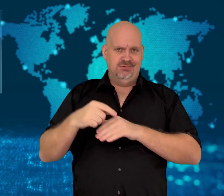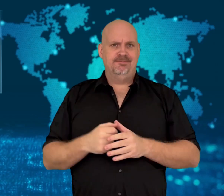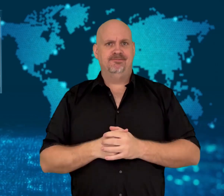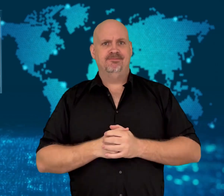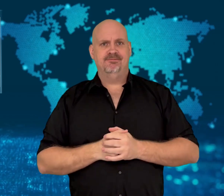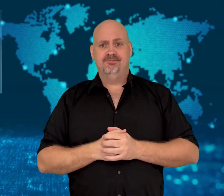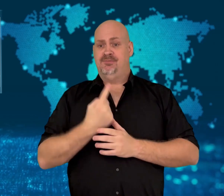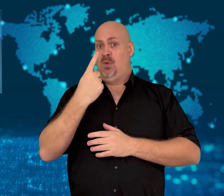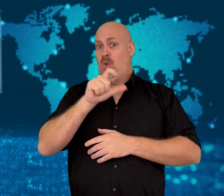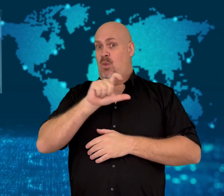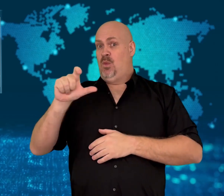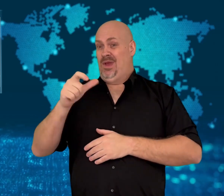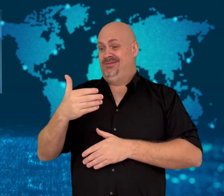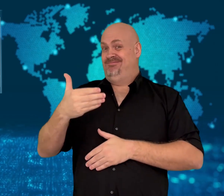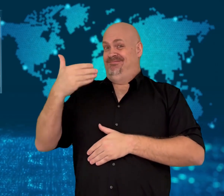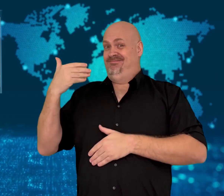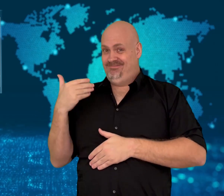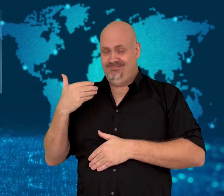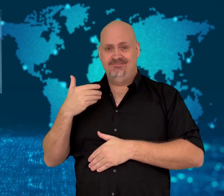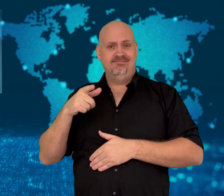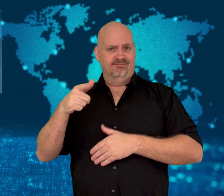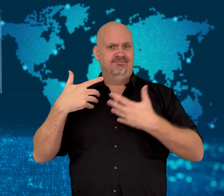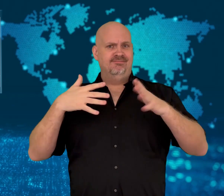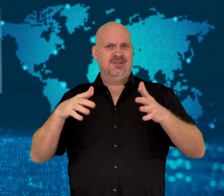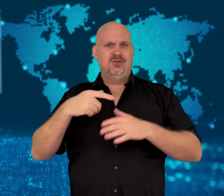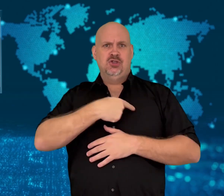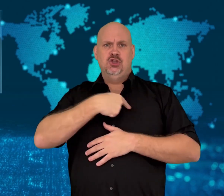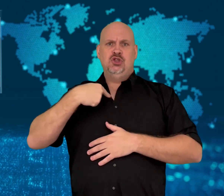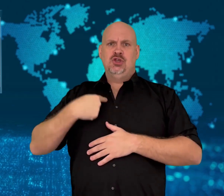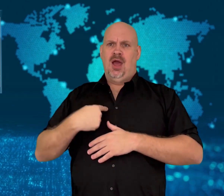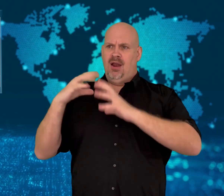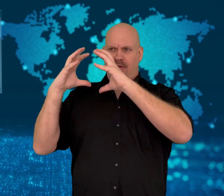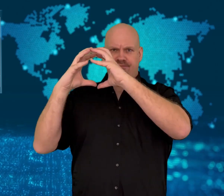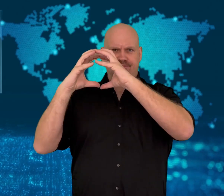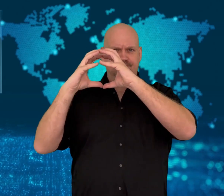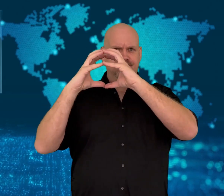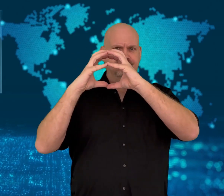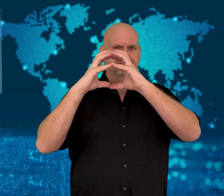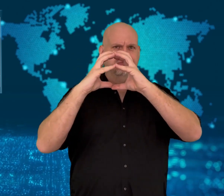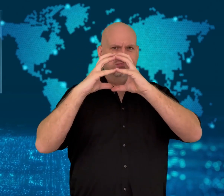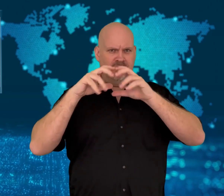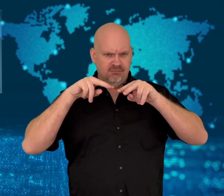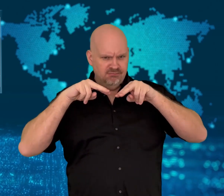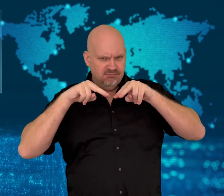a small car off the coast of Alaska and a week after a Chinese spy balloon was